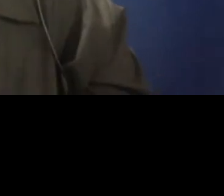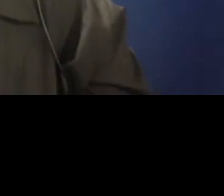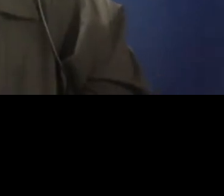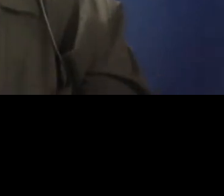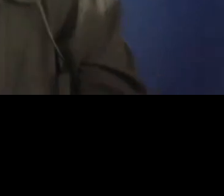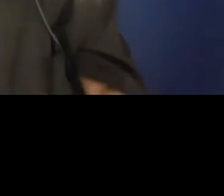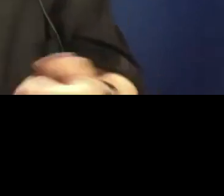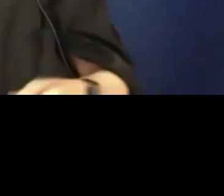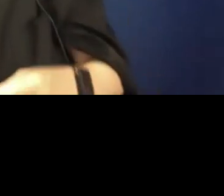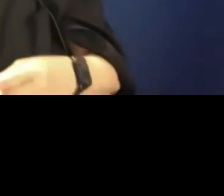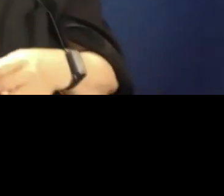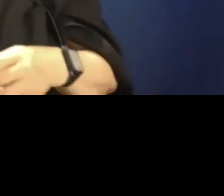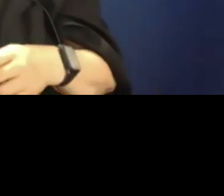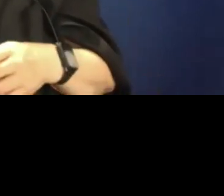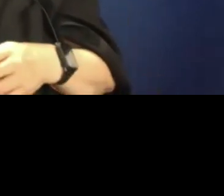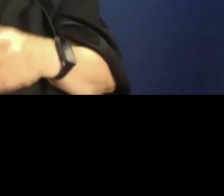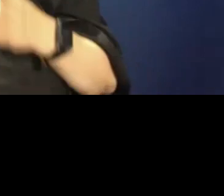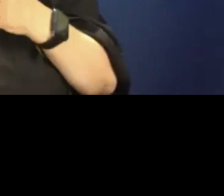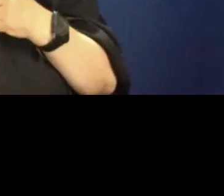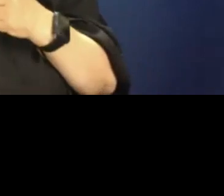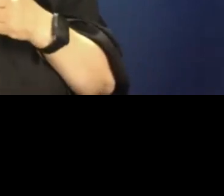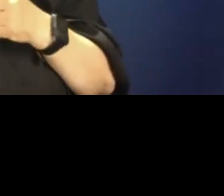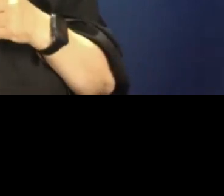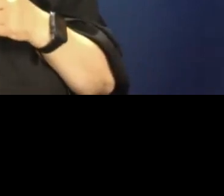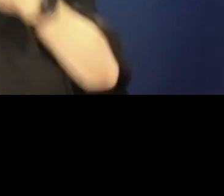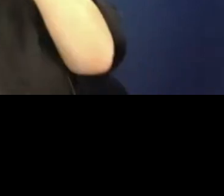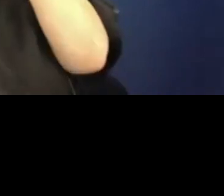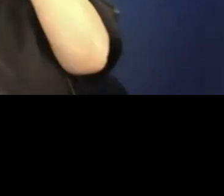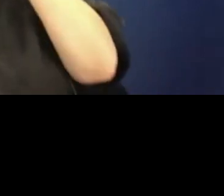have to refresh my own memory. Oh, the minimum age to purchase.